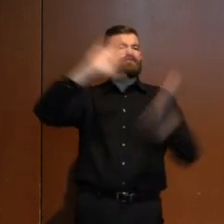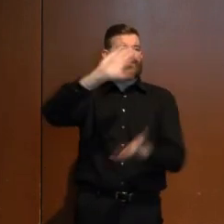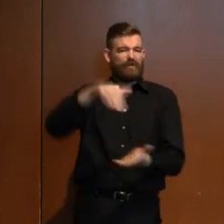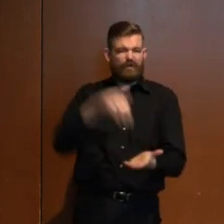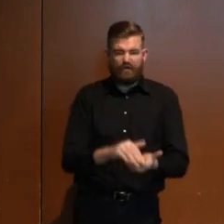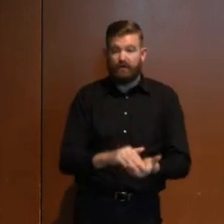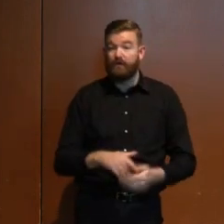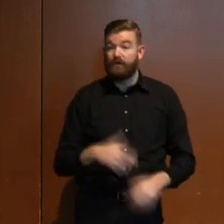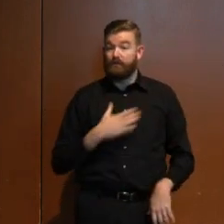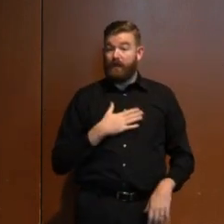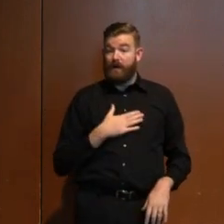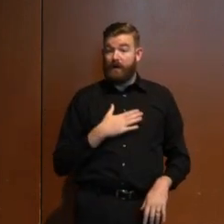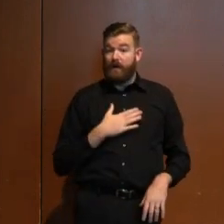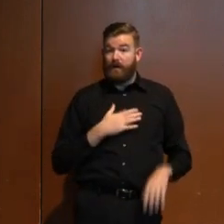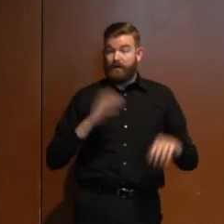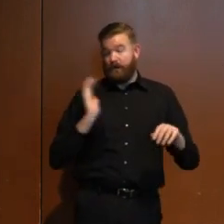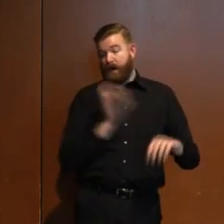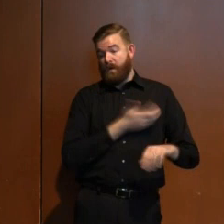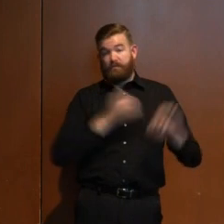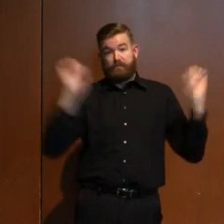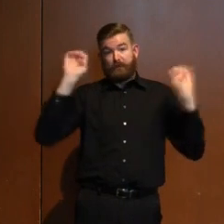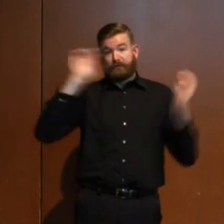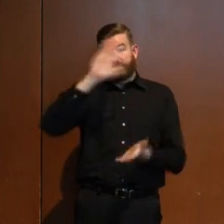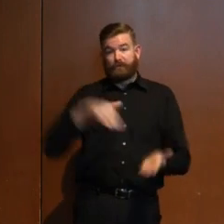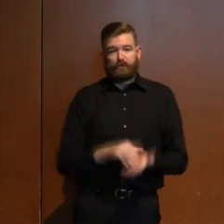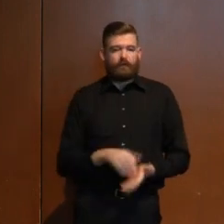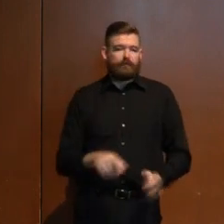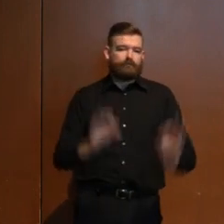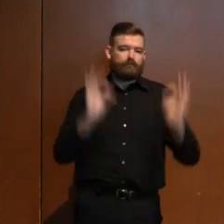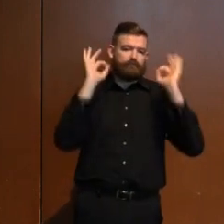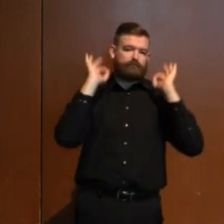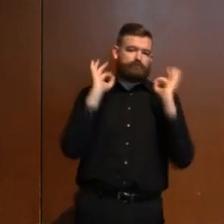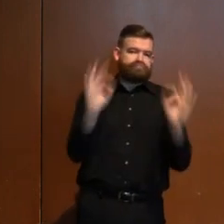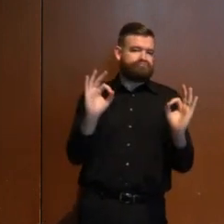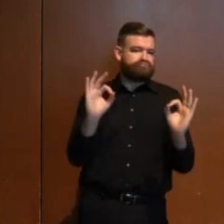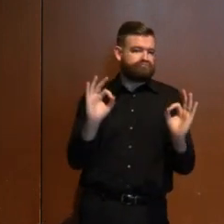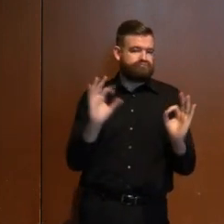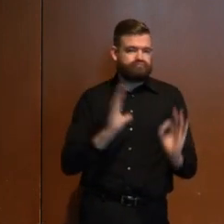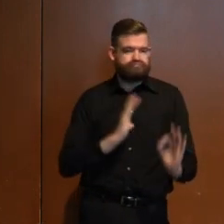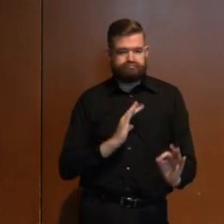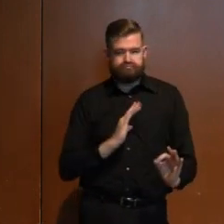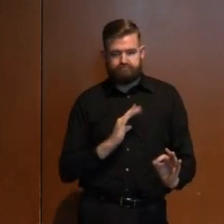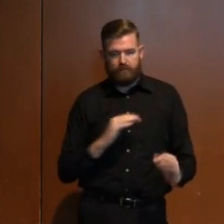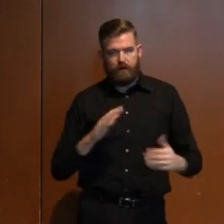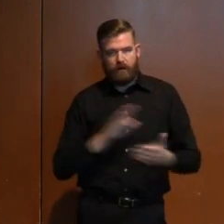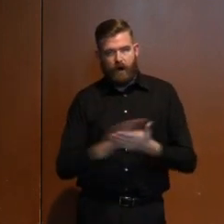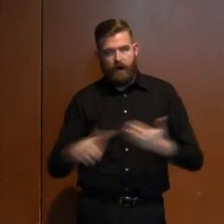LOCATION. CHRIS IS SPENDING MOST OF HI LIFE THERE THESE DAYS AS WELL. AND THIS IS REALLY IMPORTANT. AND THESE GUYS CAN ATTEST TO